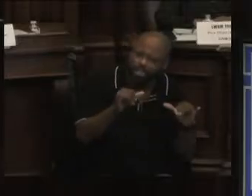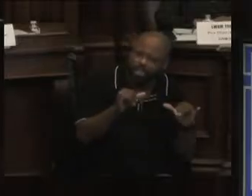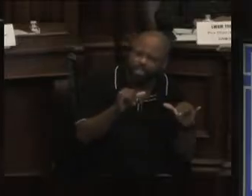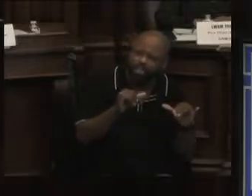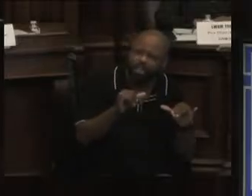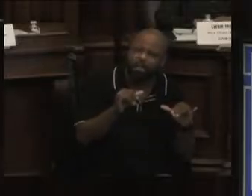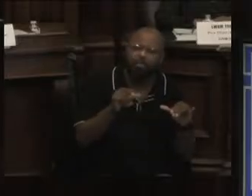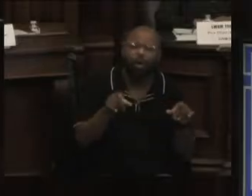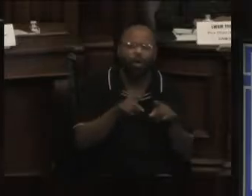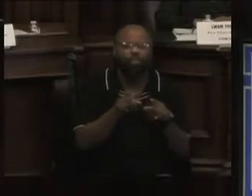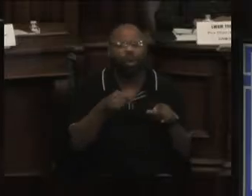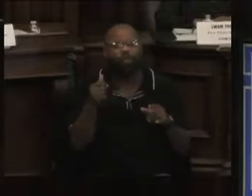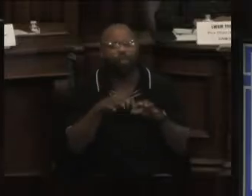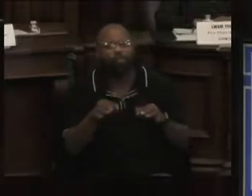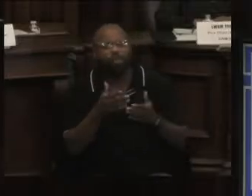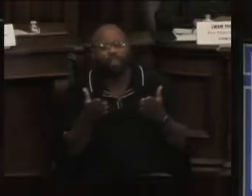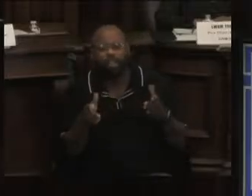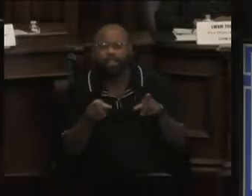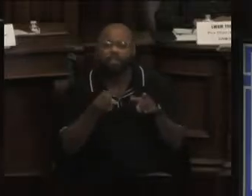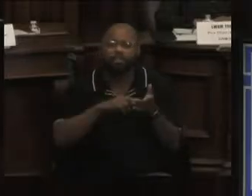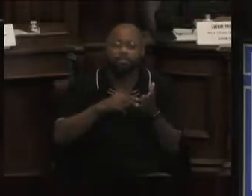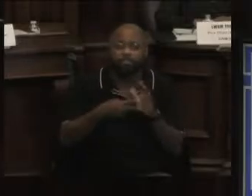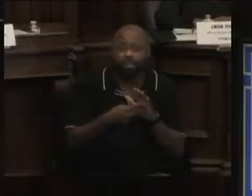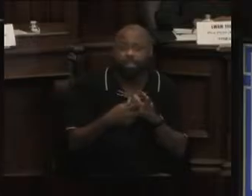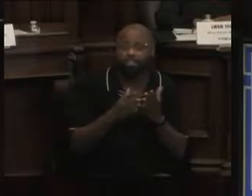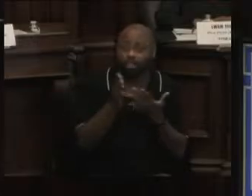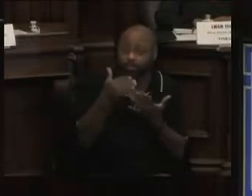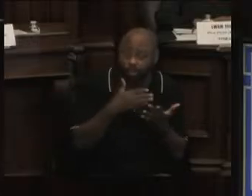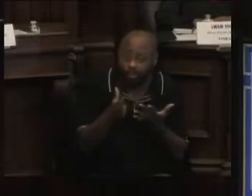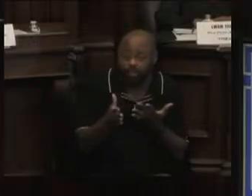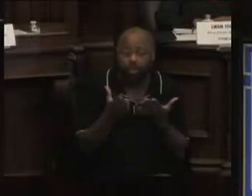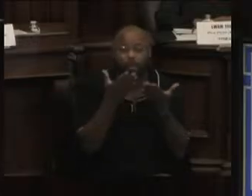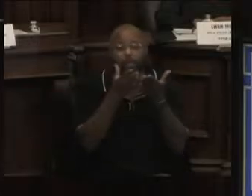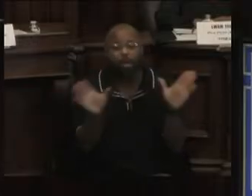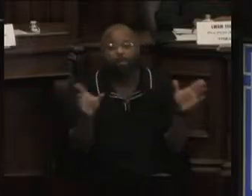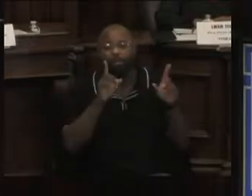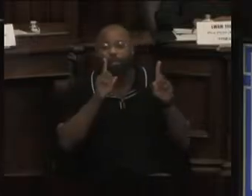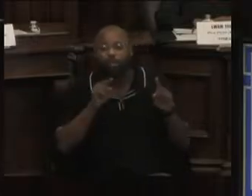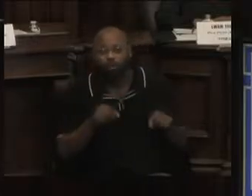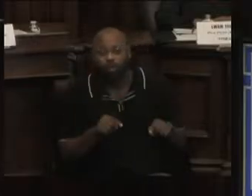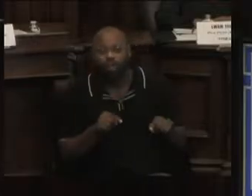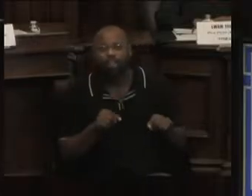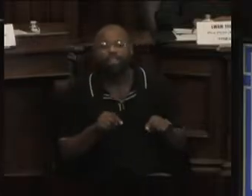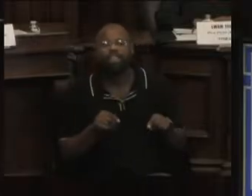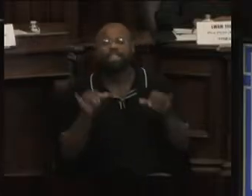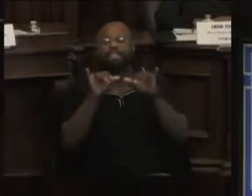investigatory model. And again, I'm not saying that that's not important because